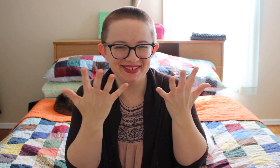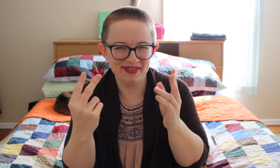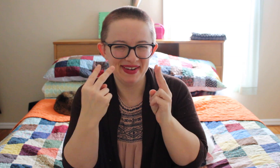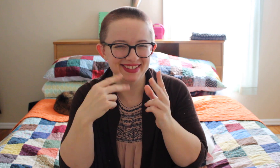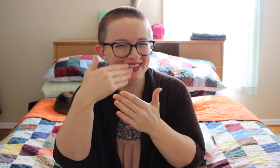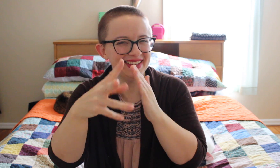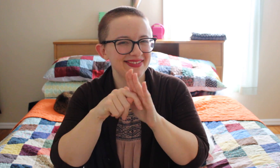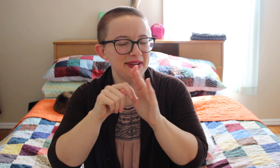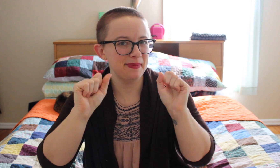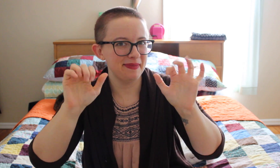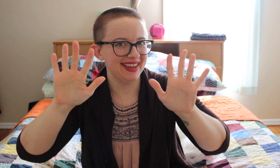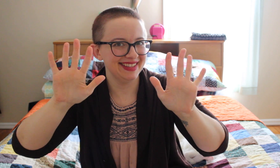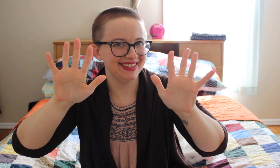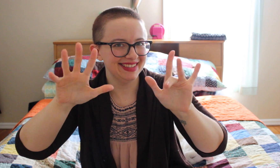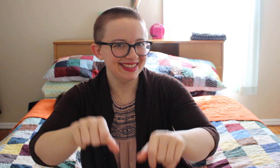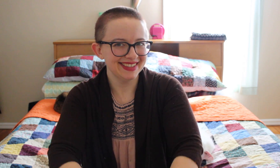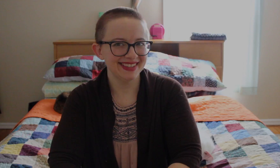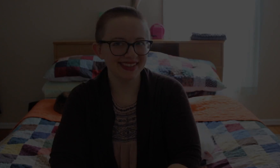Alright, thanks so much for watching. See in the next one. Bye!